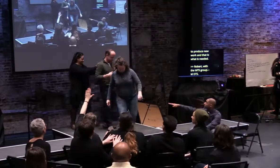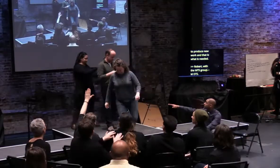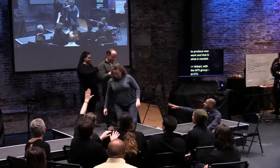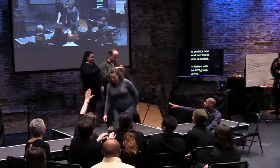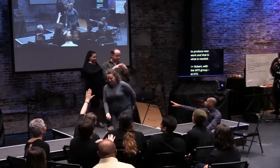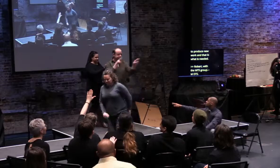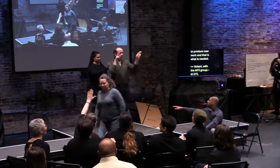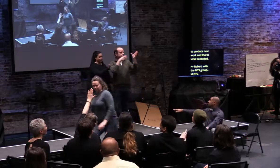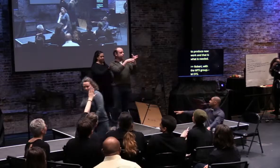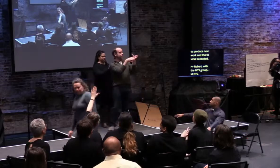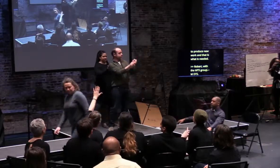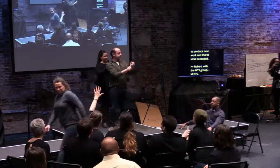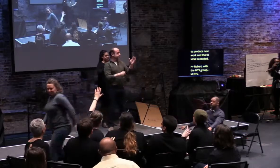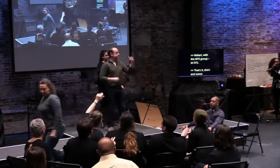MDTS